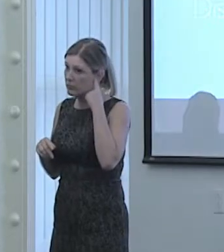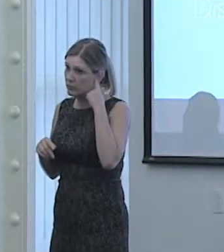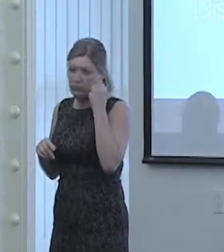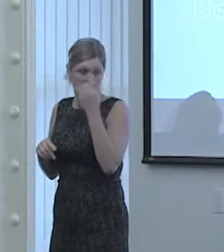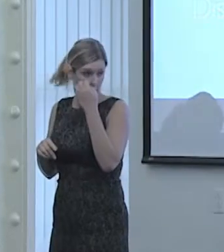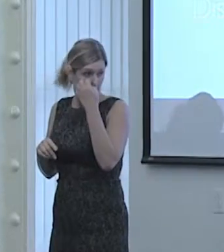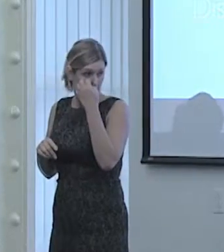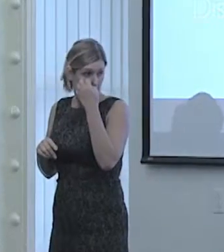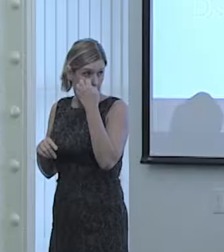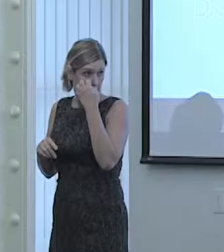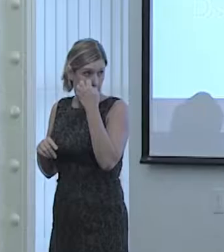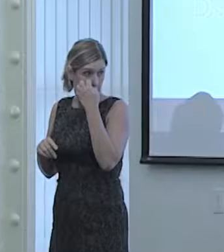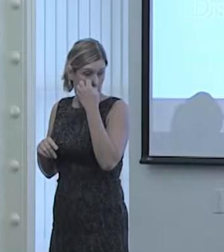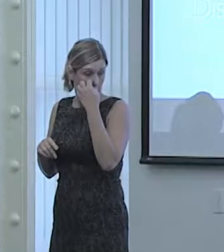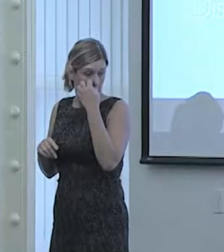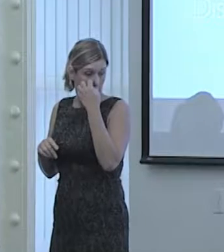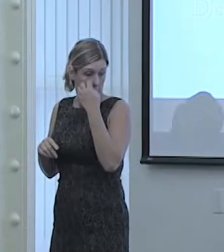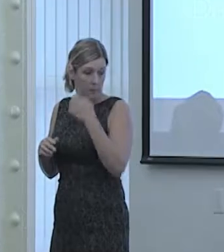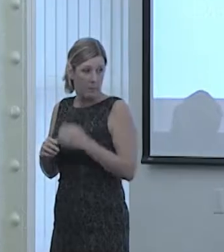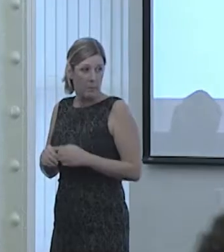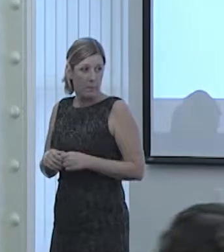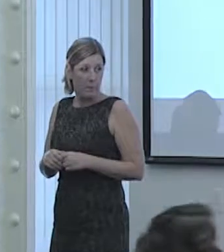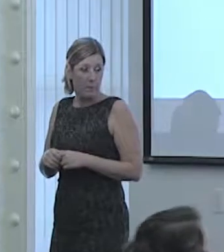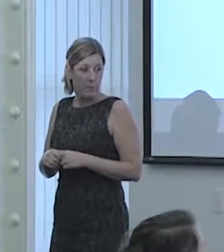Third, for all intents and purposes...